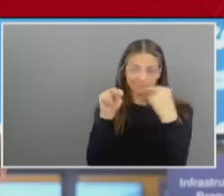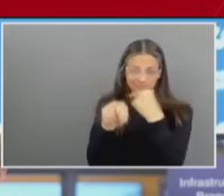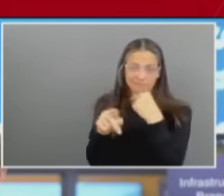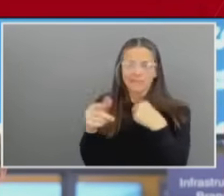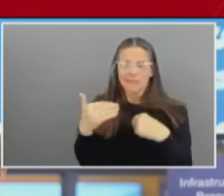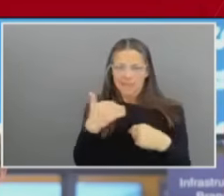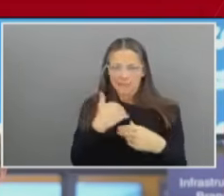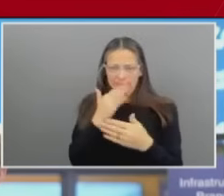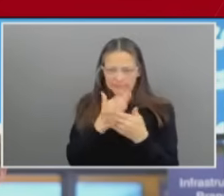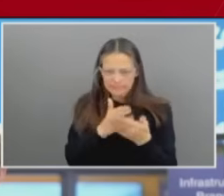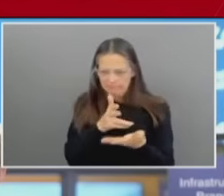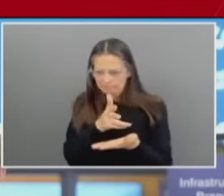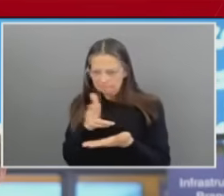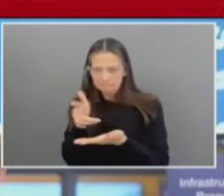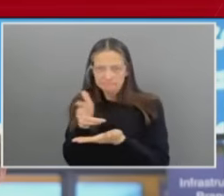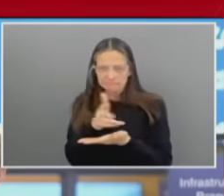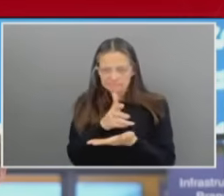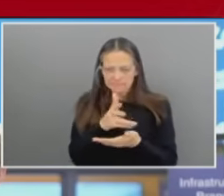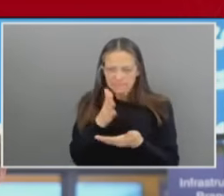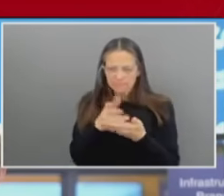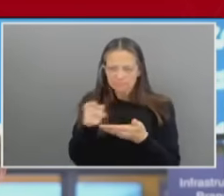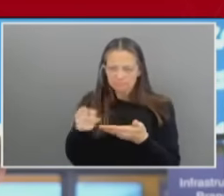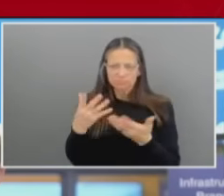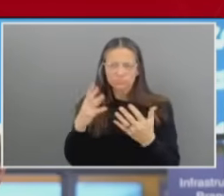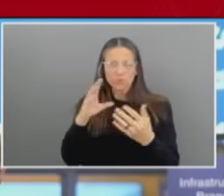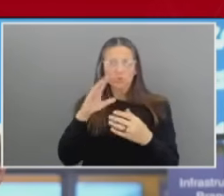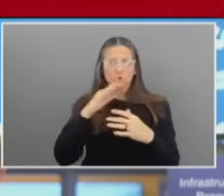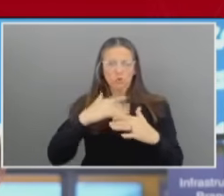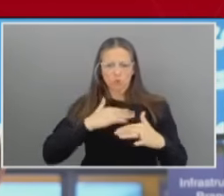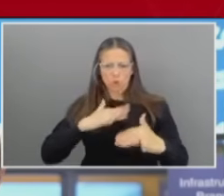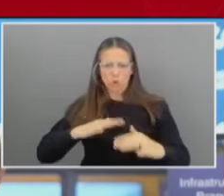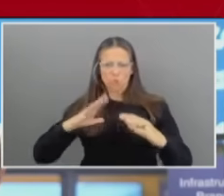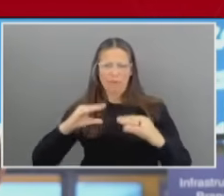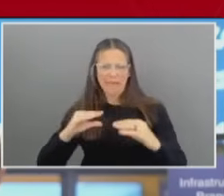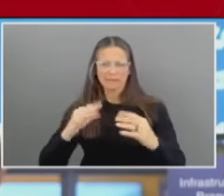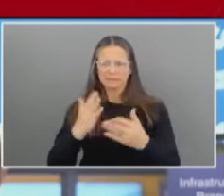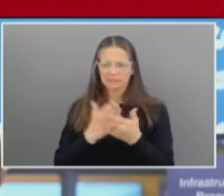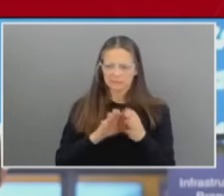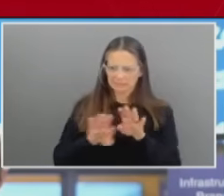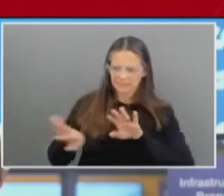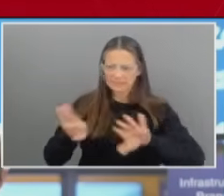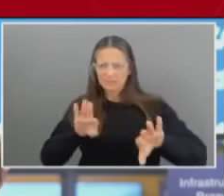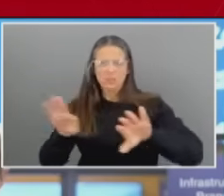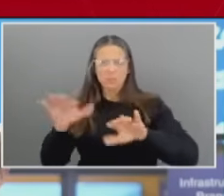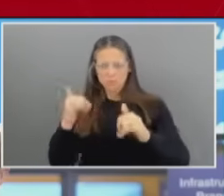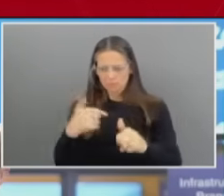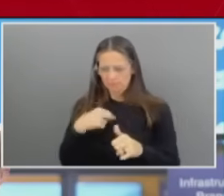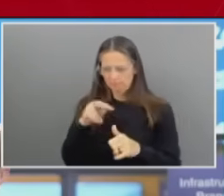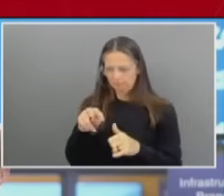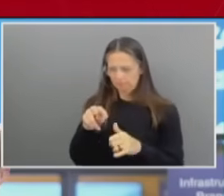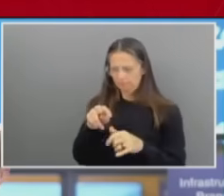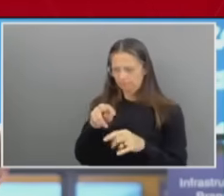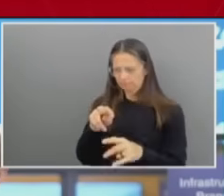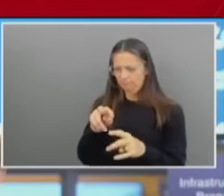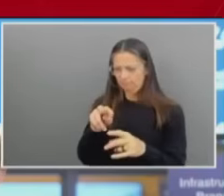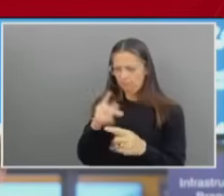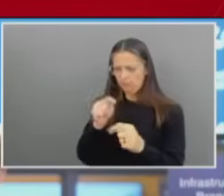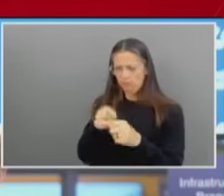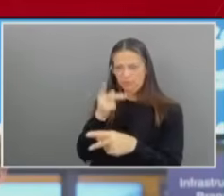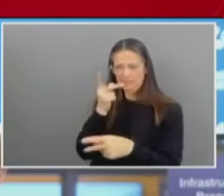INTERSTATE ROUTES RANGE FROM WET IN PLACES TO WHEEL PATHS TO SNOW.